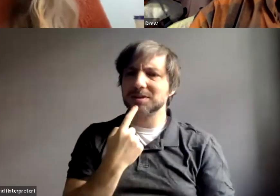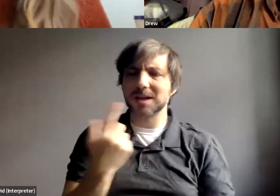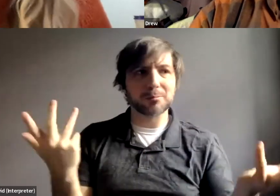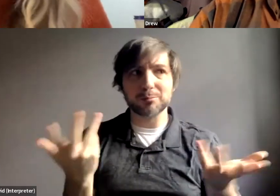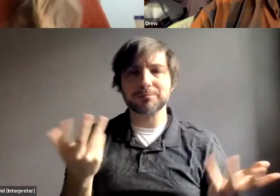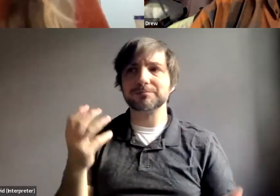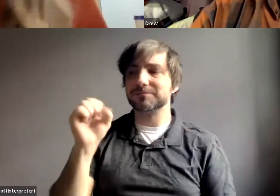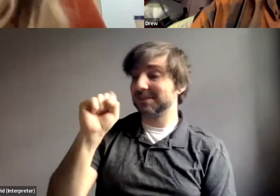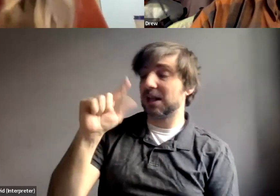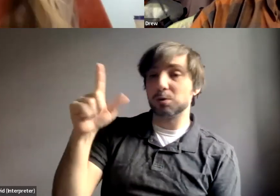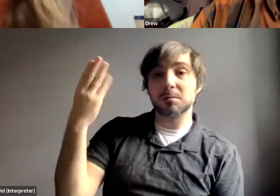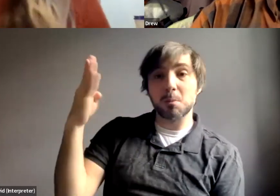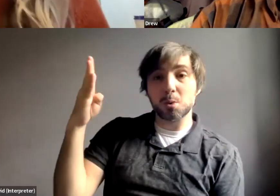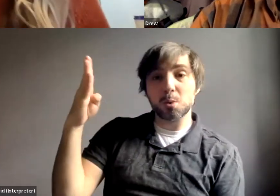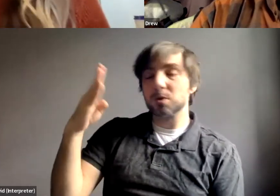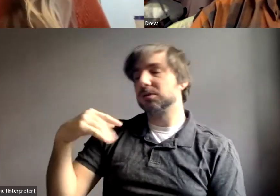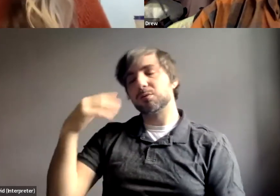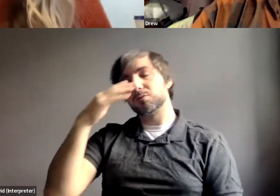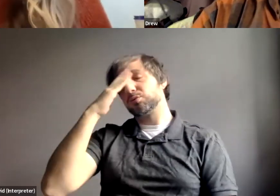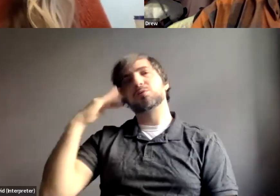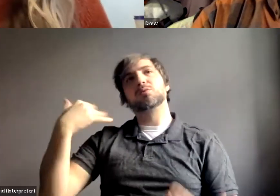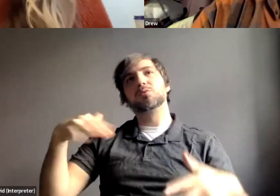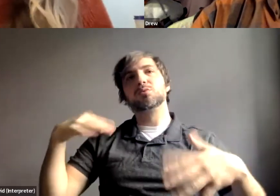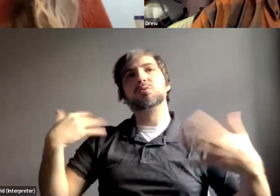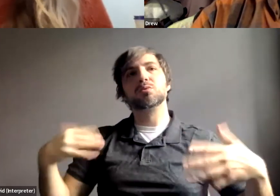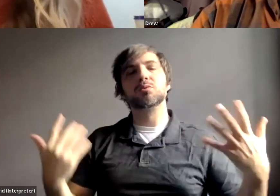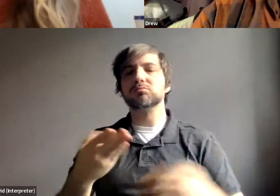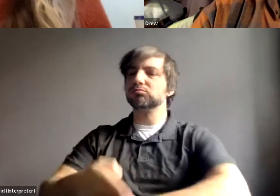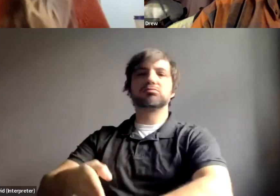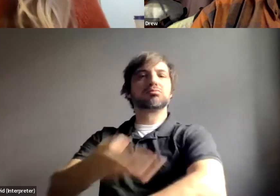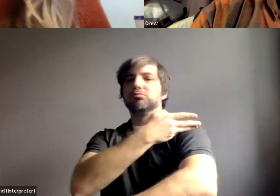a long way. The enterprise center has come a long way. The services and things